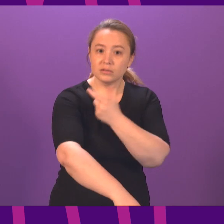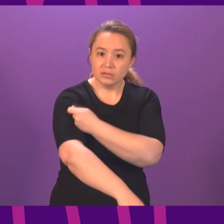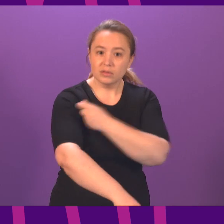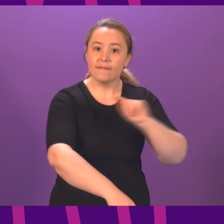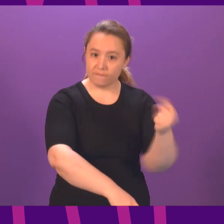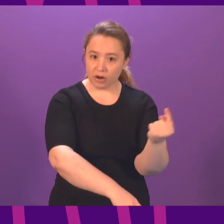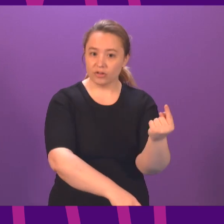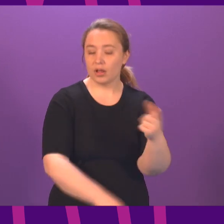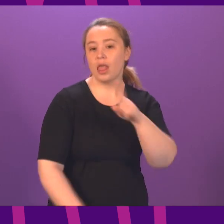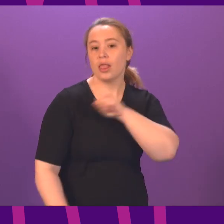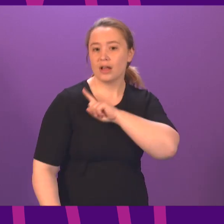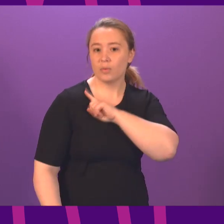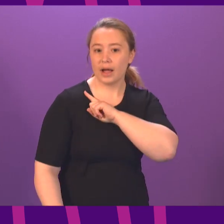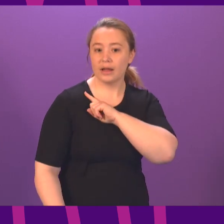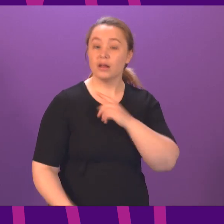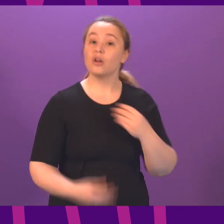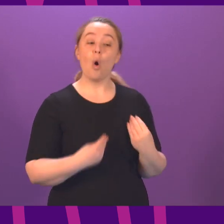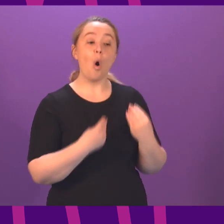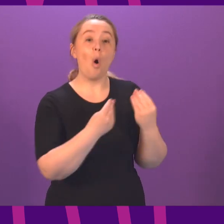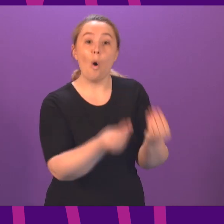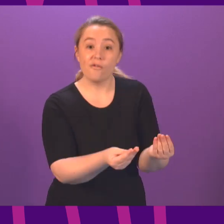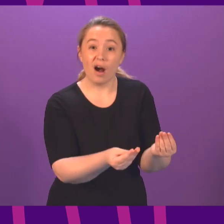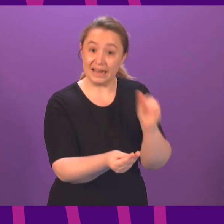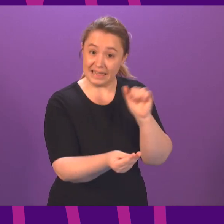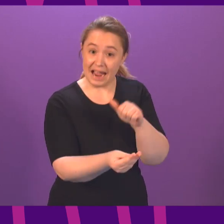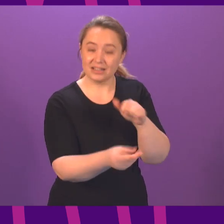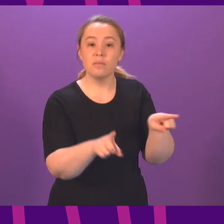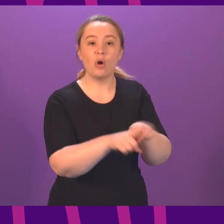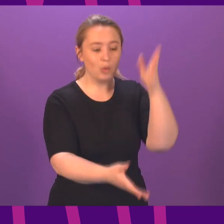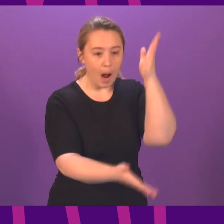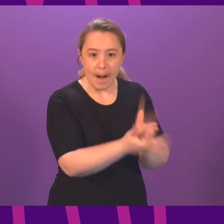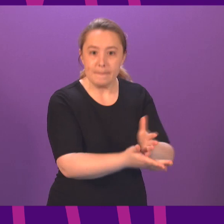homes vaccinated—not just offered the vaccine, but vaccinated—even if, early on, that slowed